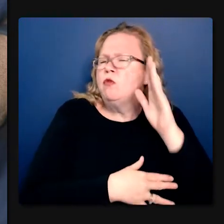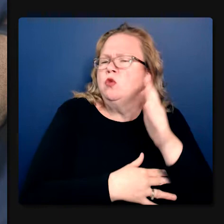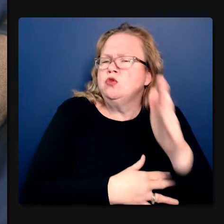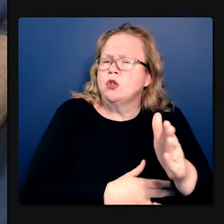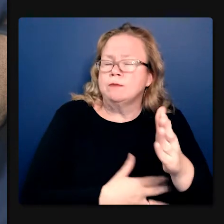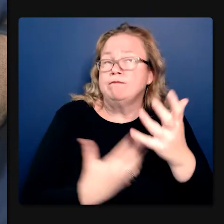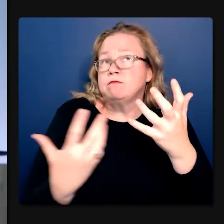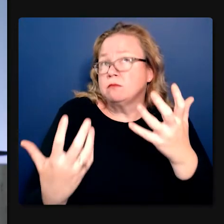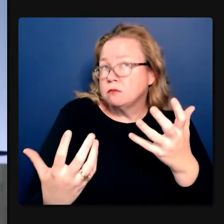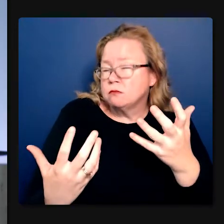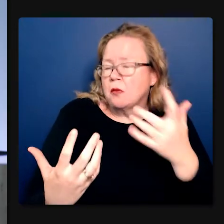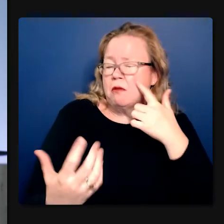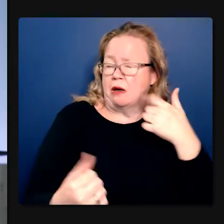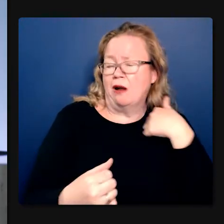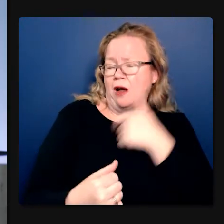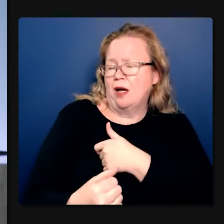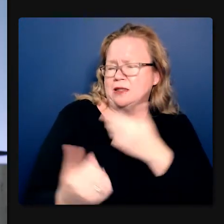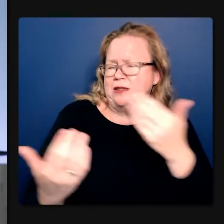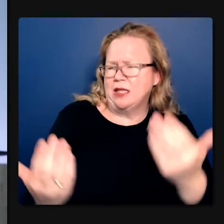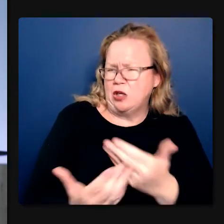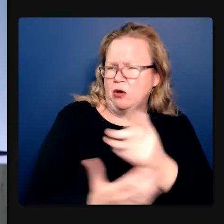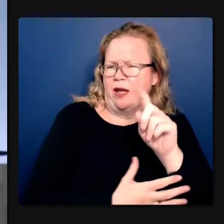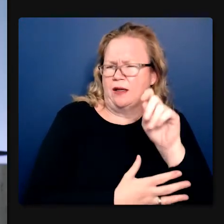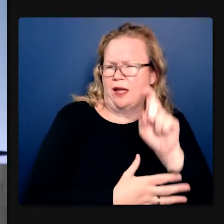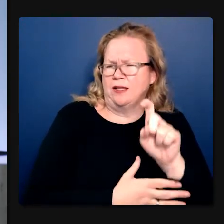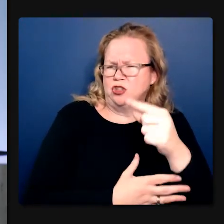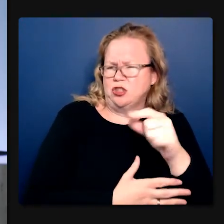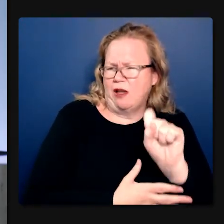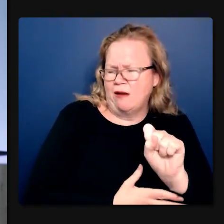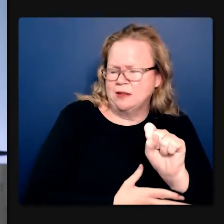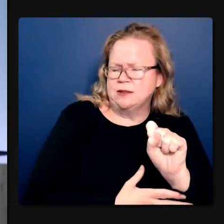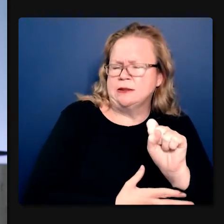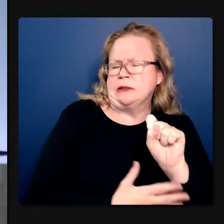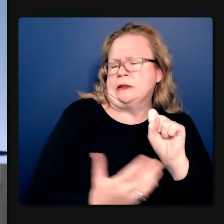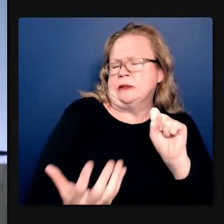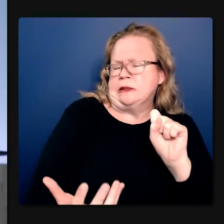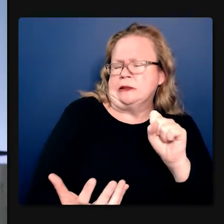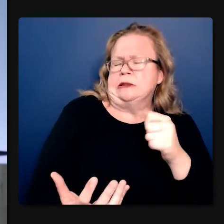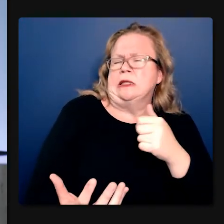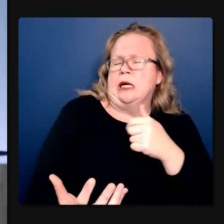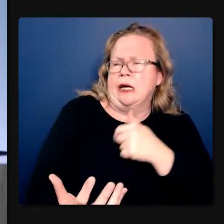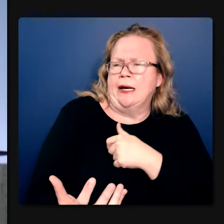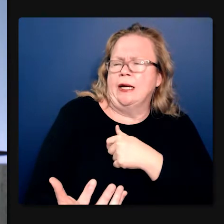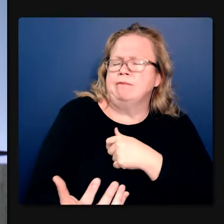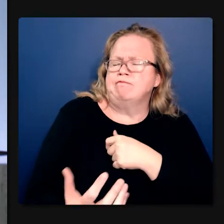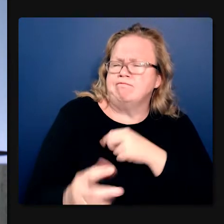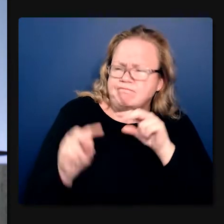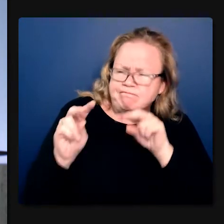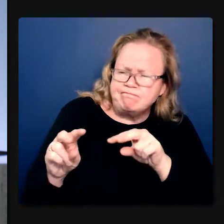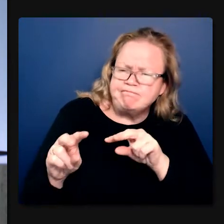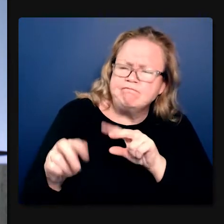And for us here in Xbox Game Studios, I'm really looking at it and asking the question